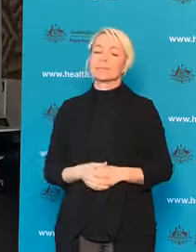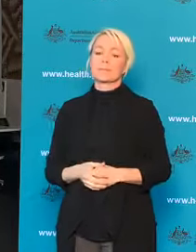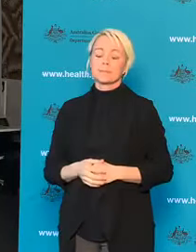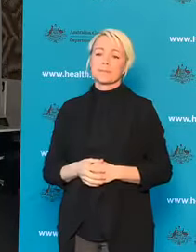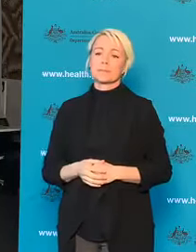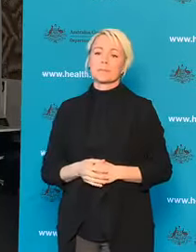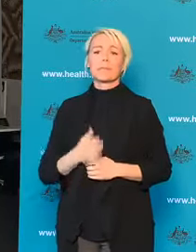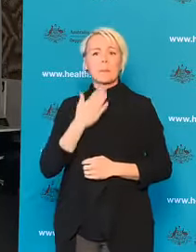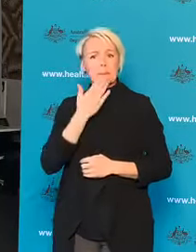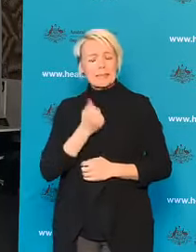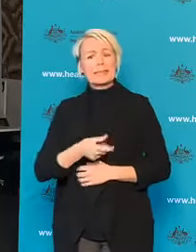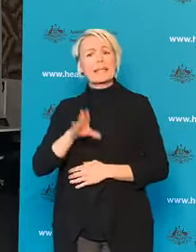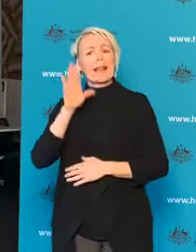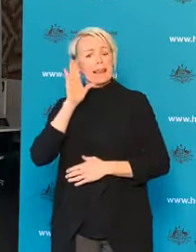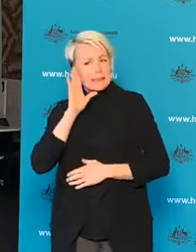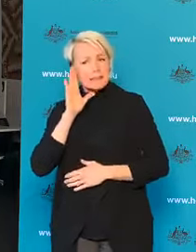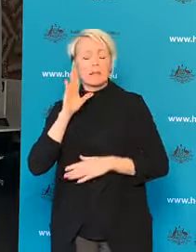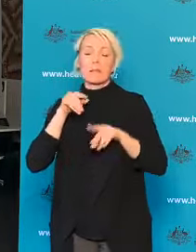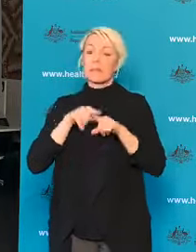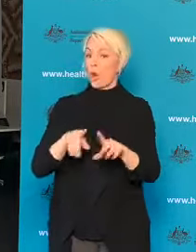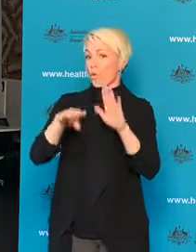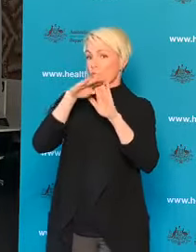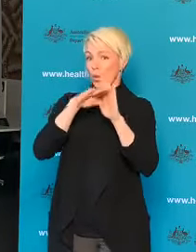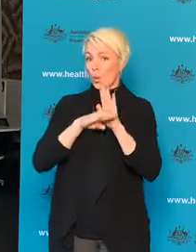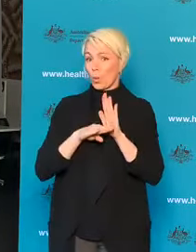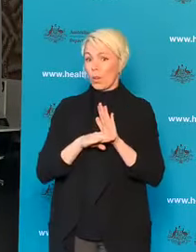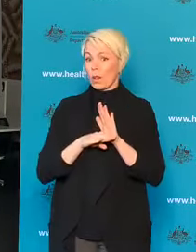requirements very seriously. If you fail to do so